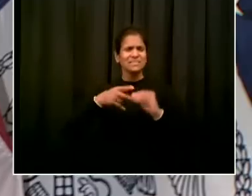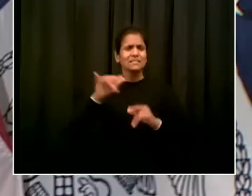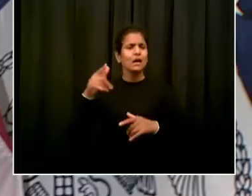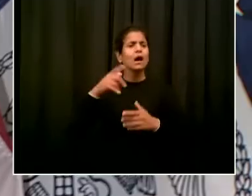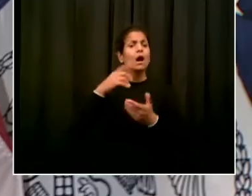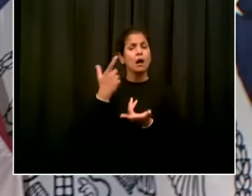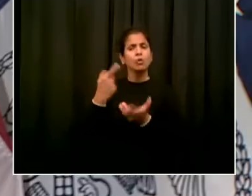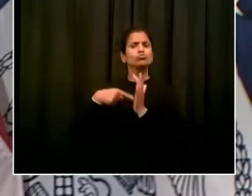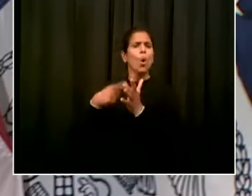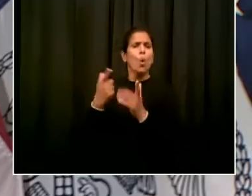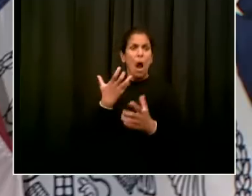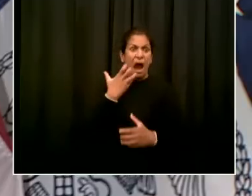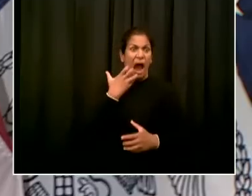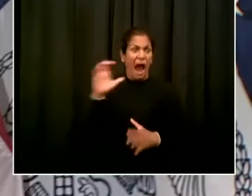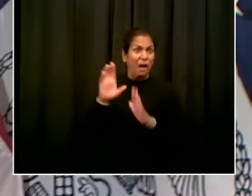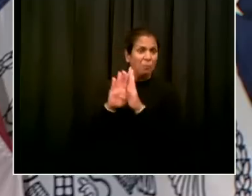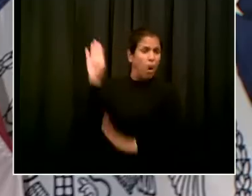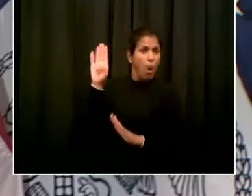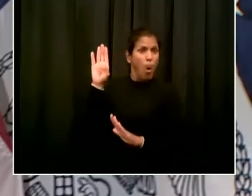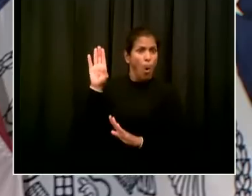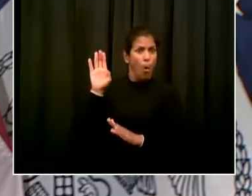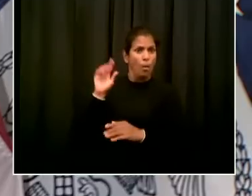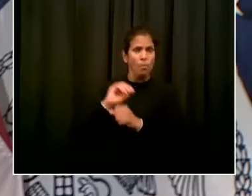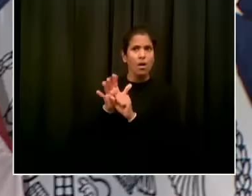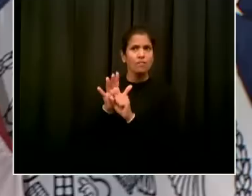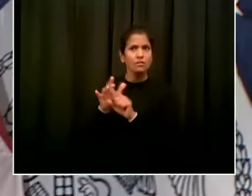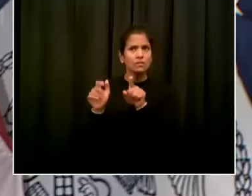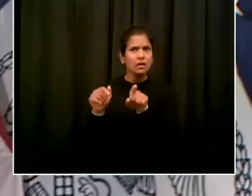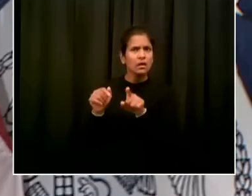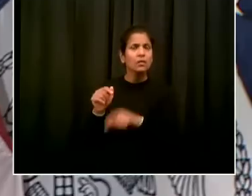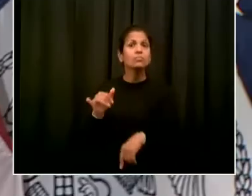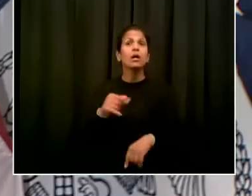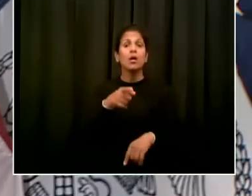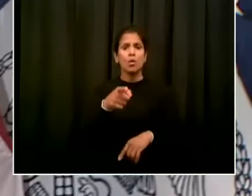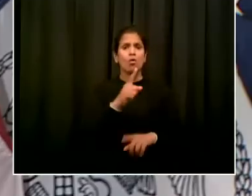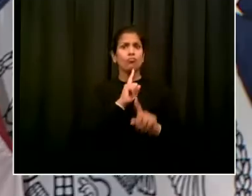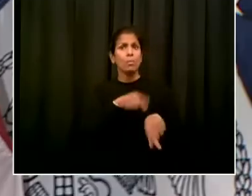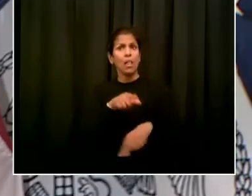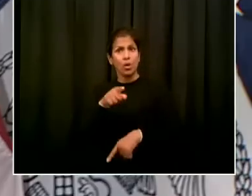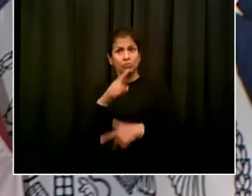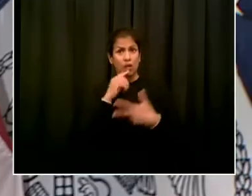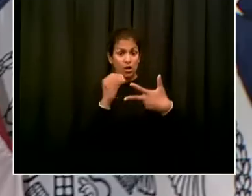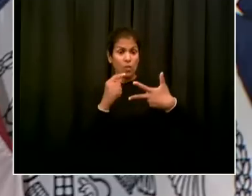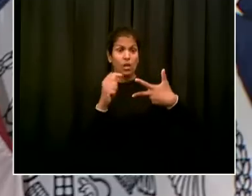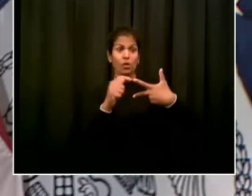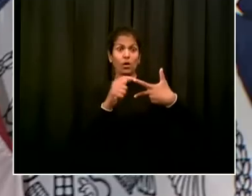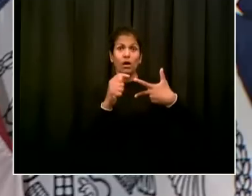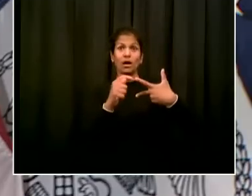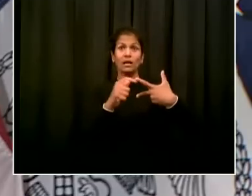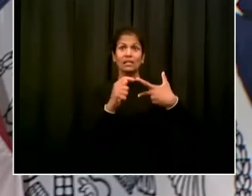AUTOMATIC? WHAT IS THE SIGNIFICANCE OF